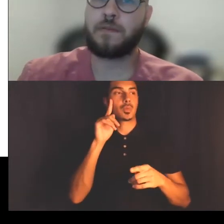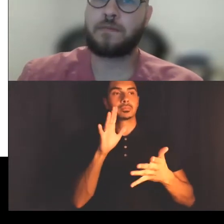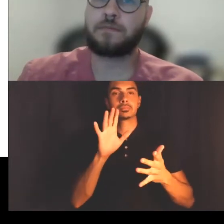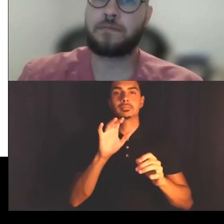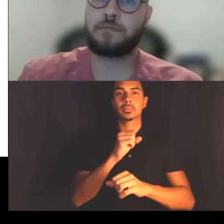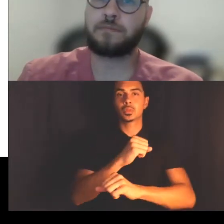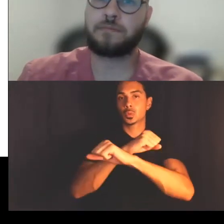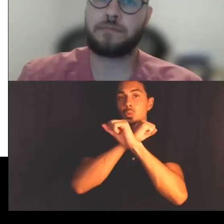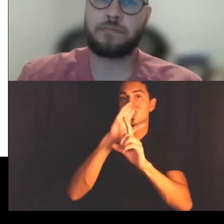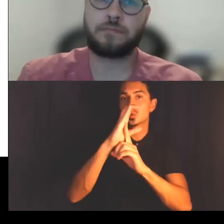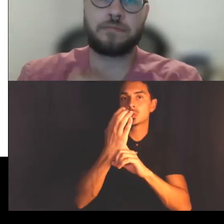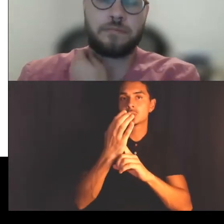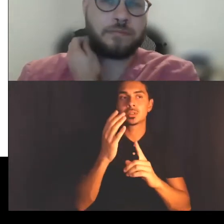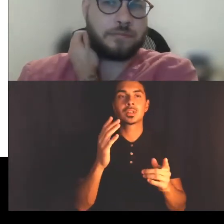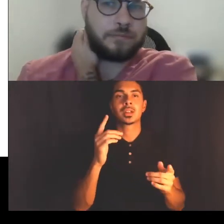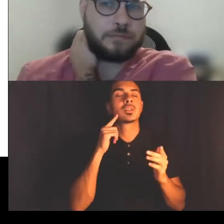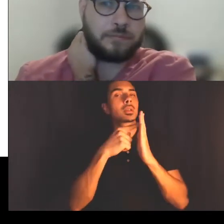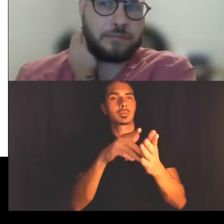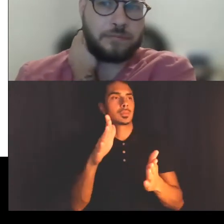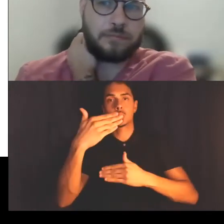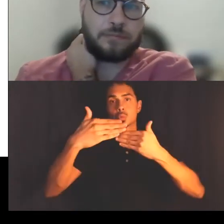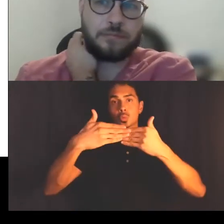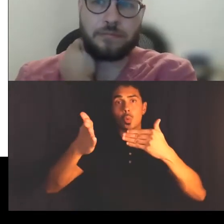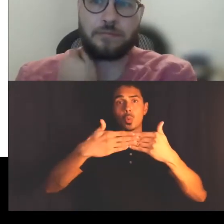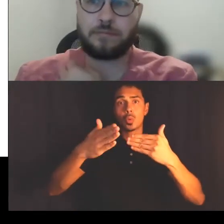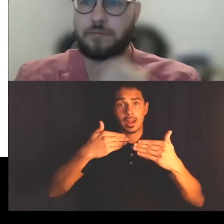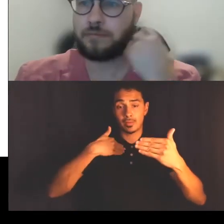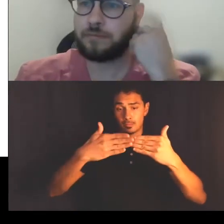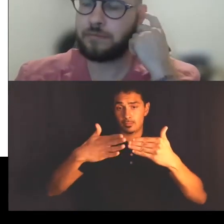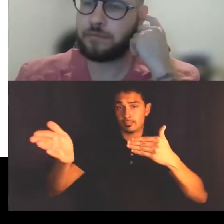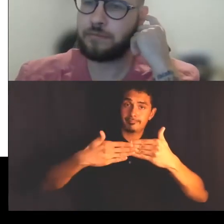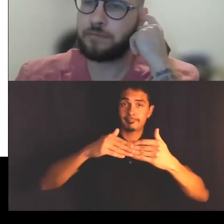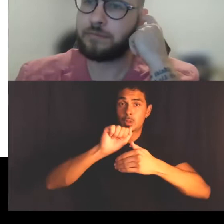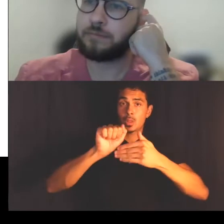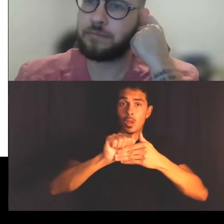what the doors look like. Do you have a doorbell, do you have cameras,